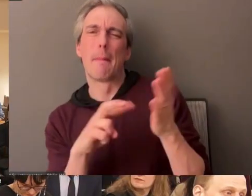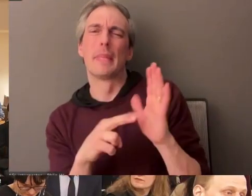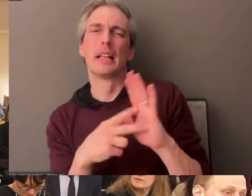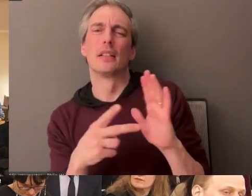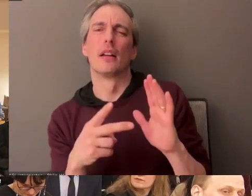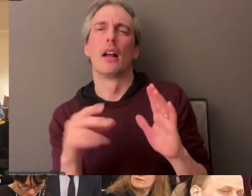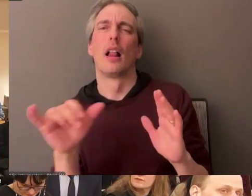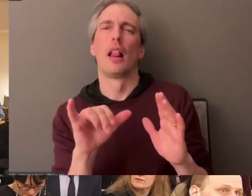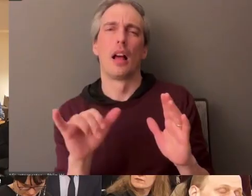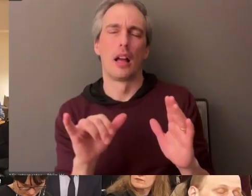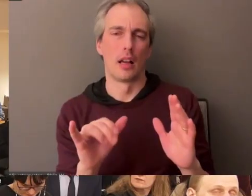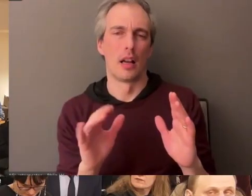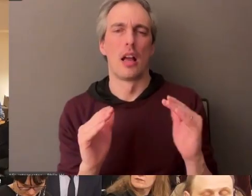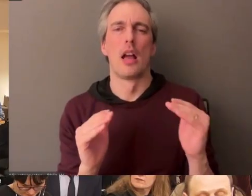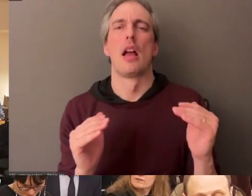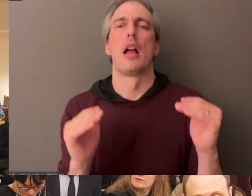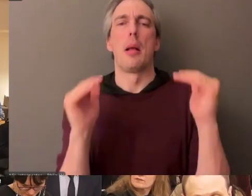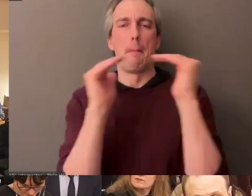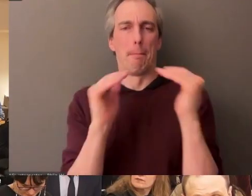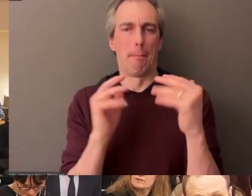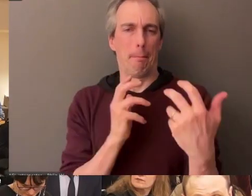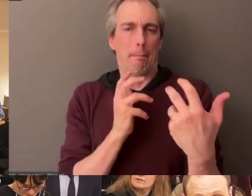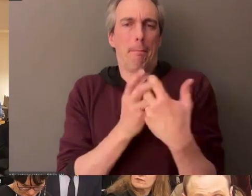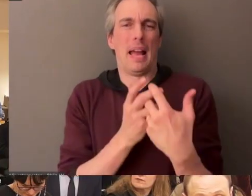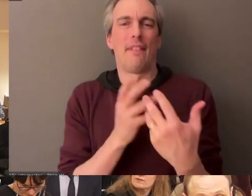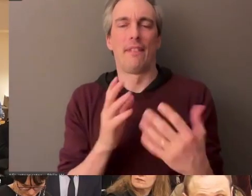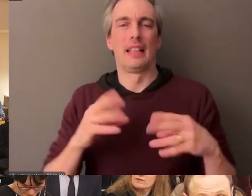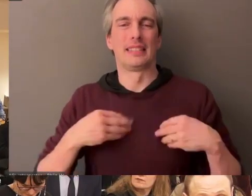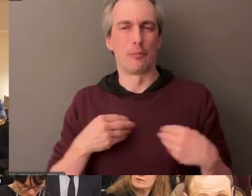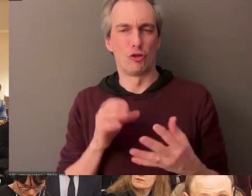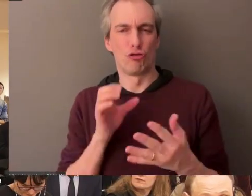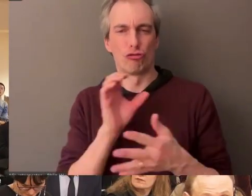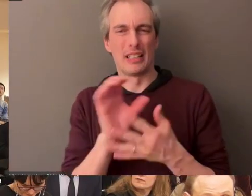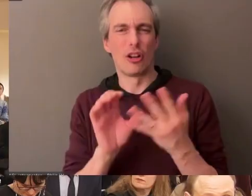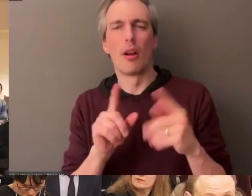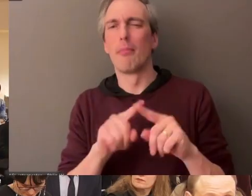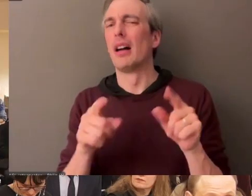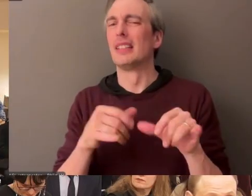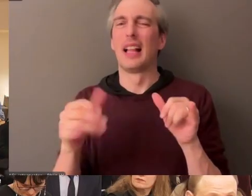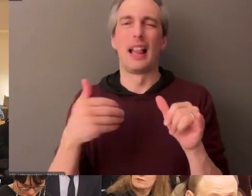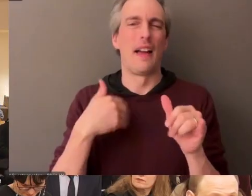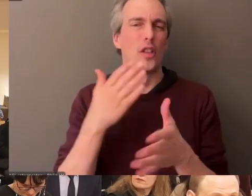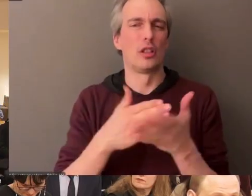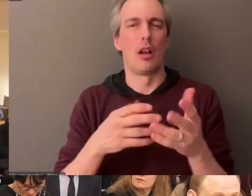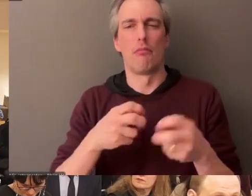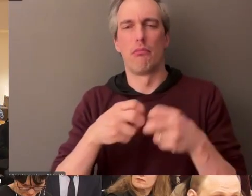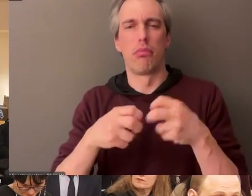But still has some issue with it? So implementation. Met the ACs.